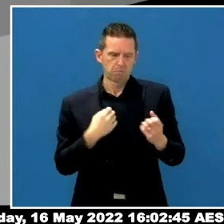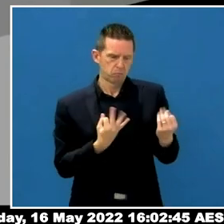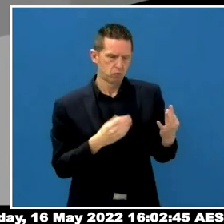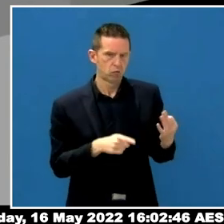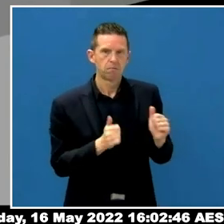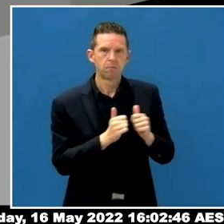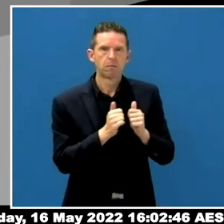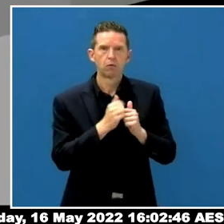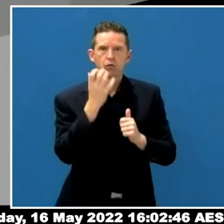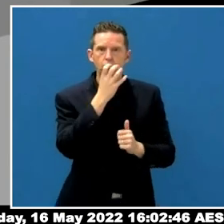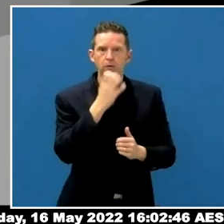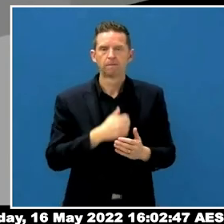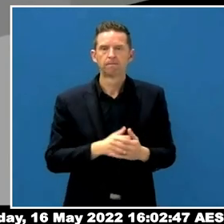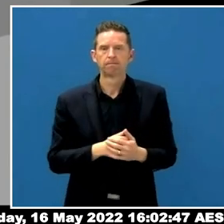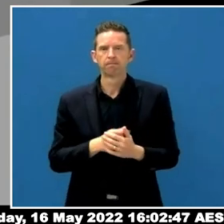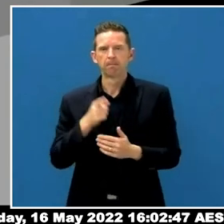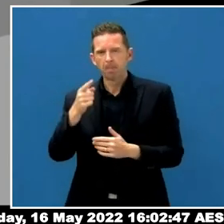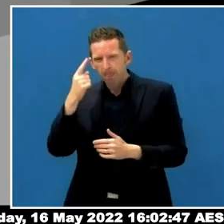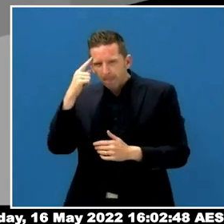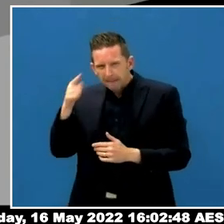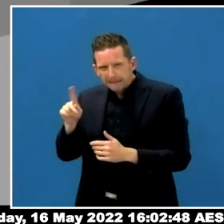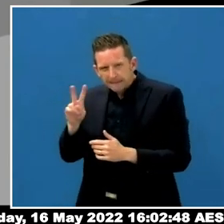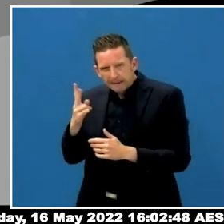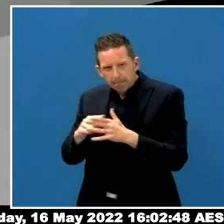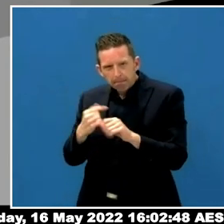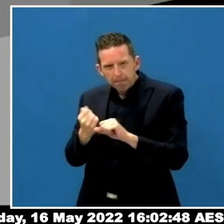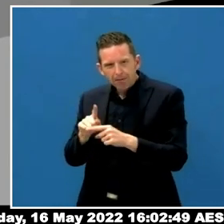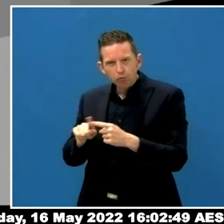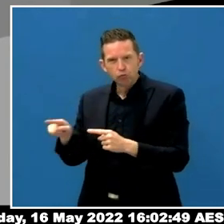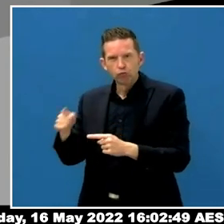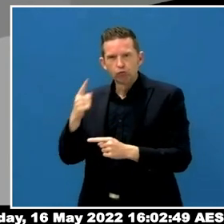No. MR FOGARTY: I'll just check.